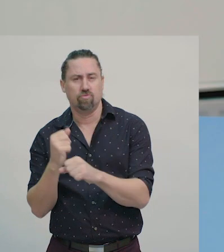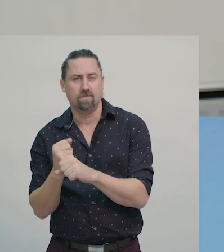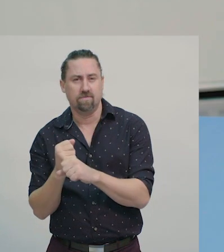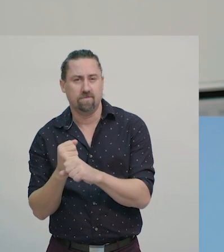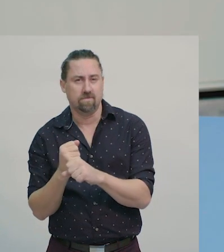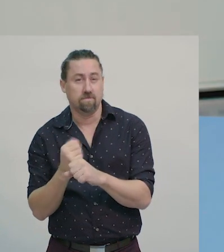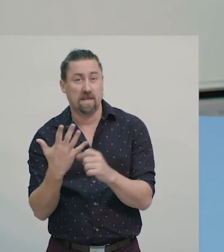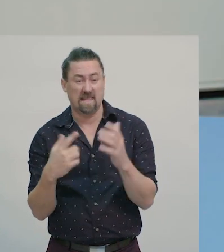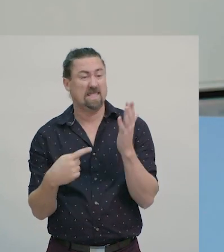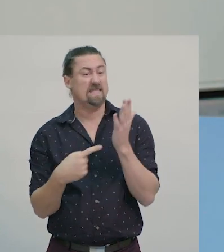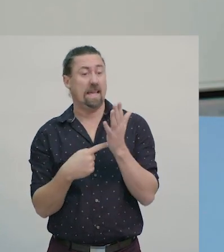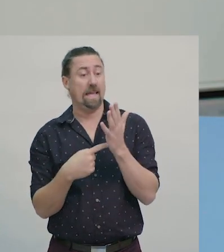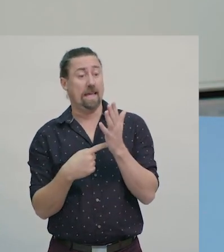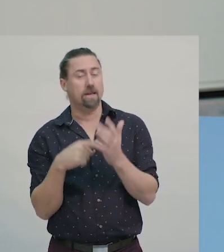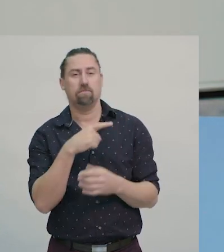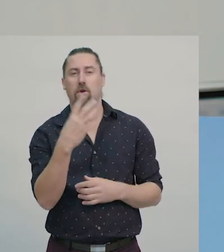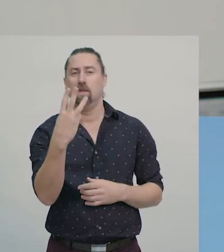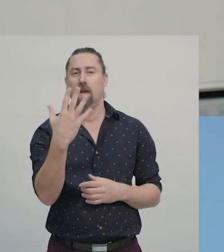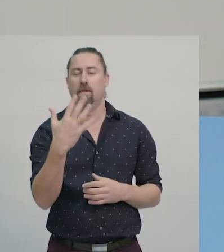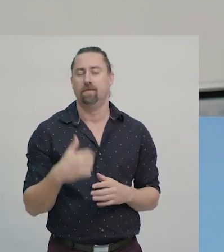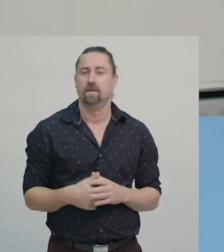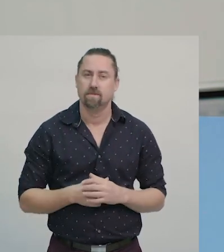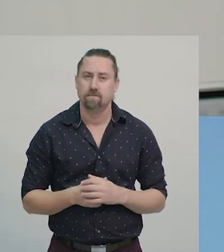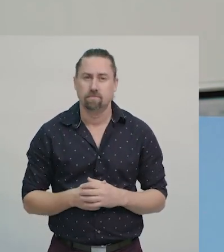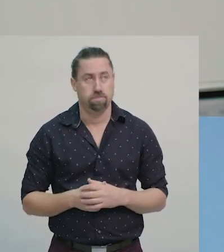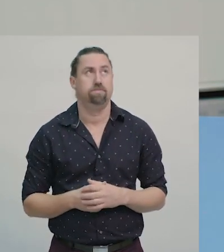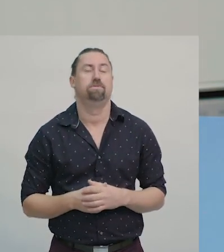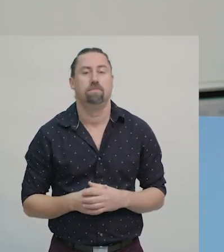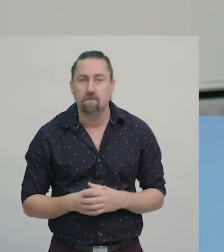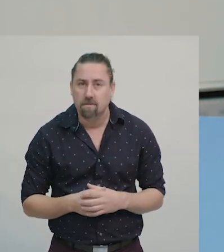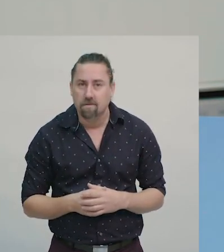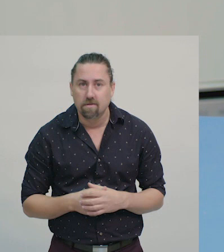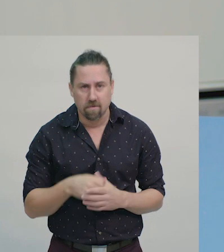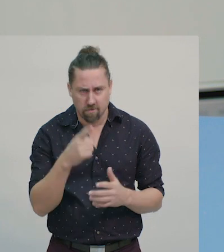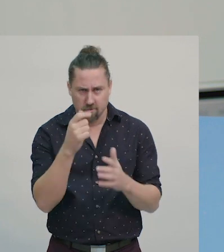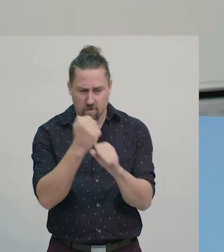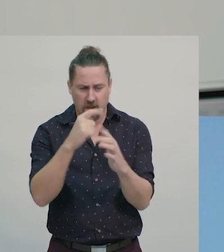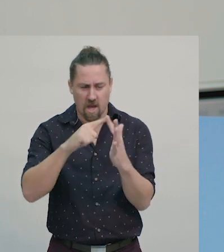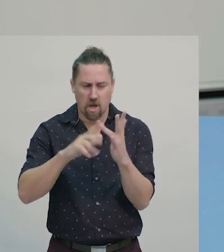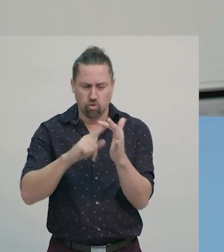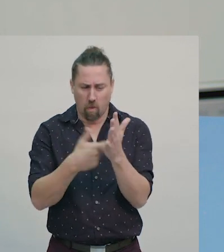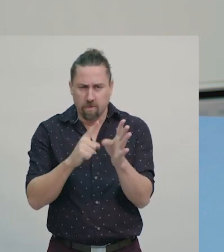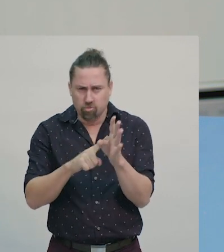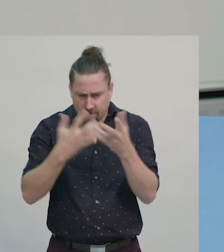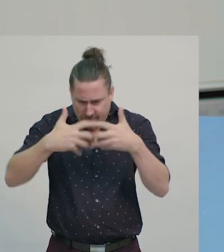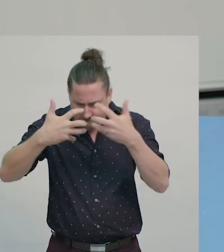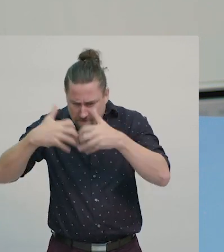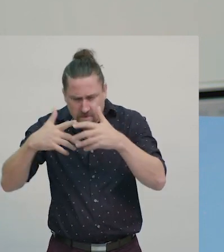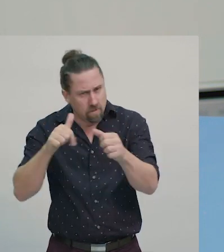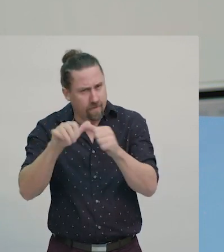So, angle T equals 35 degrees. Wow, that's some fantastic geometry calculations we've done.